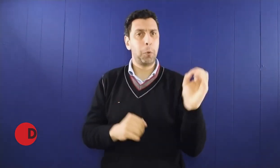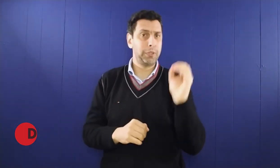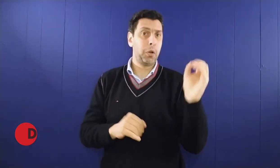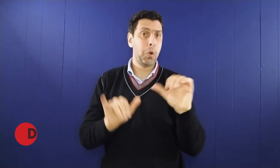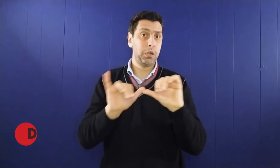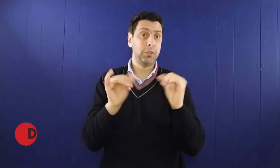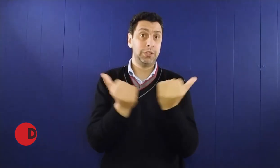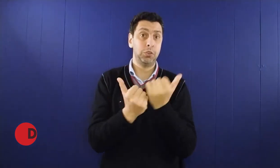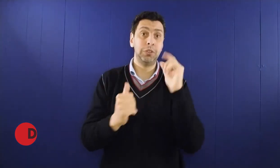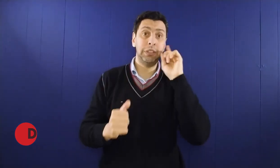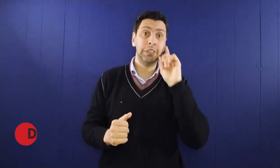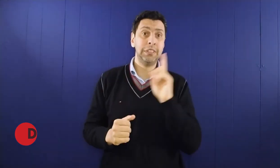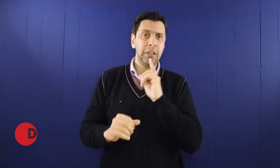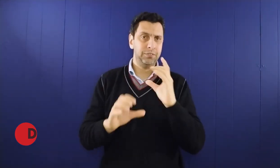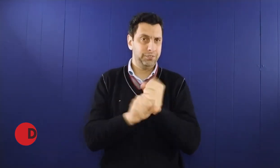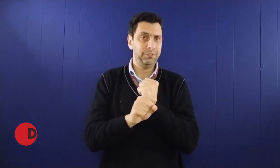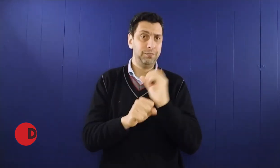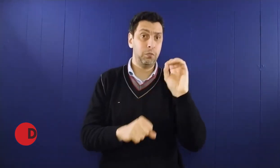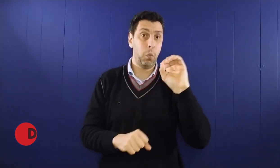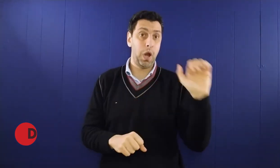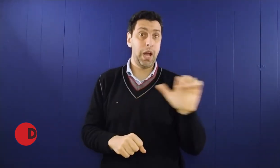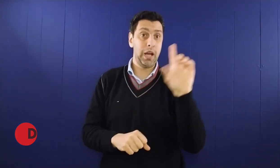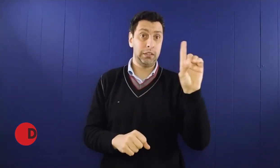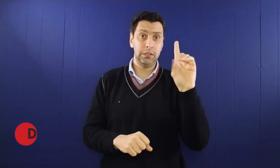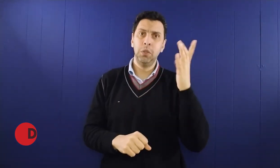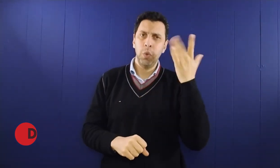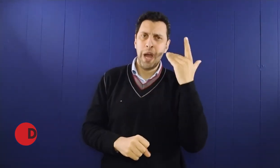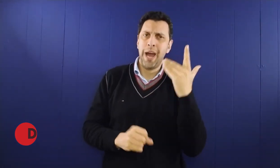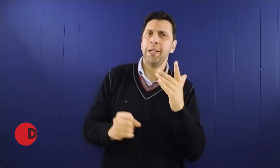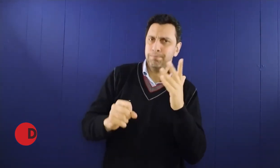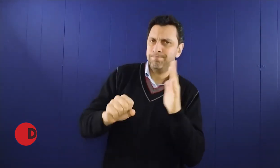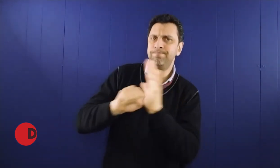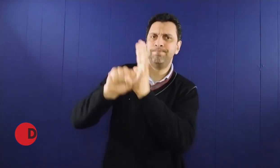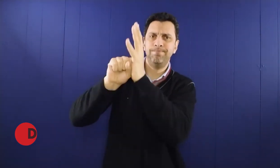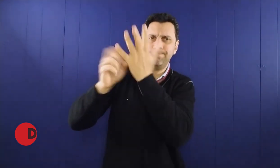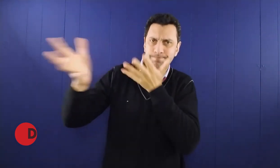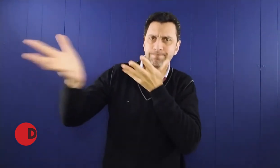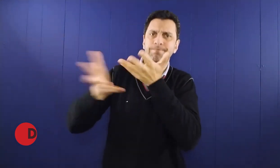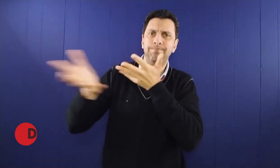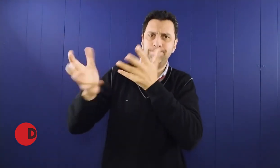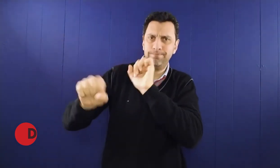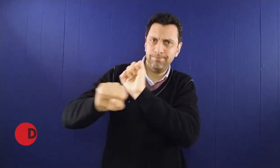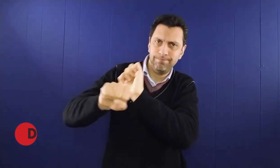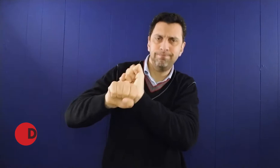We applaud Ontario Association of the Deaf (OAD) for advocating and